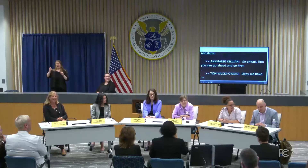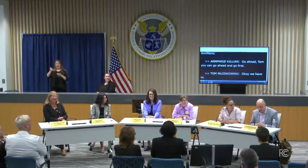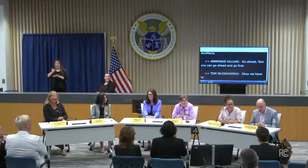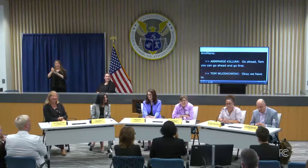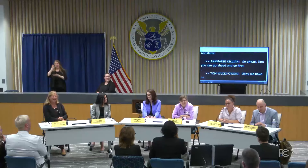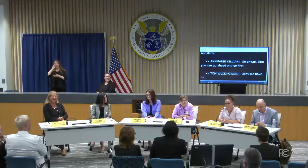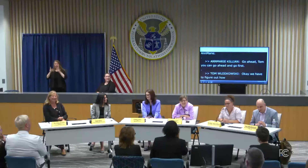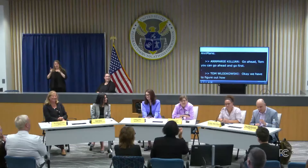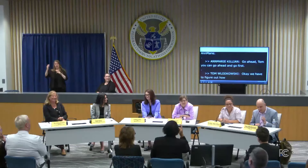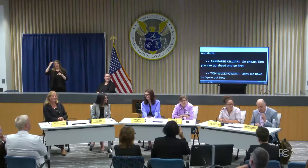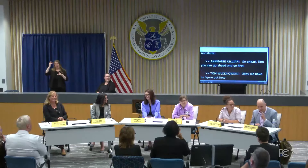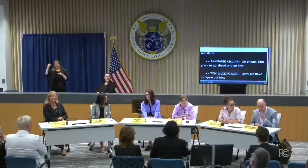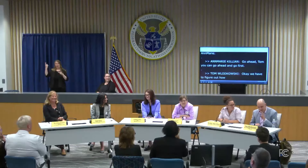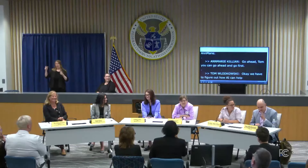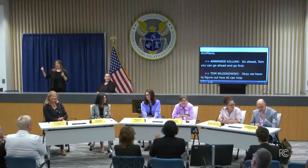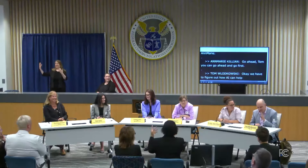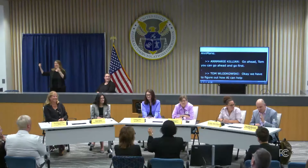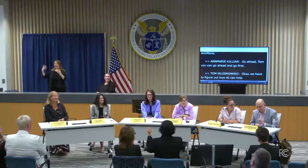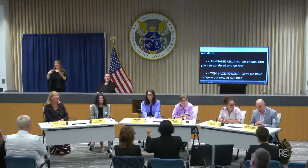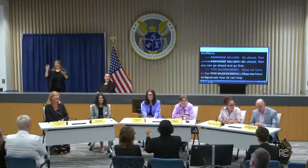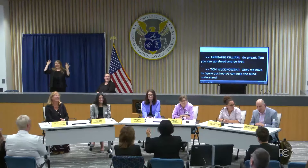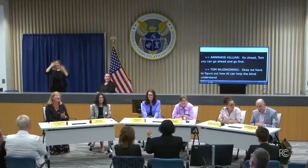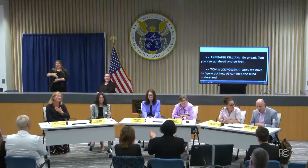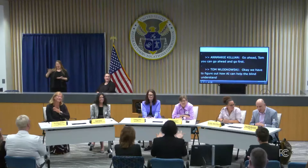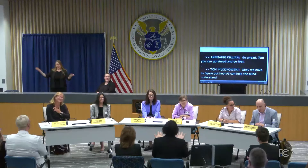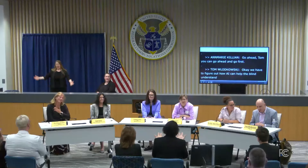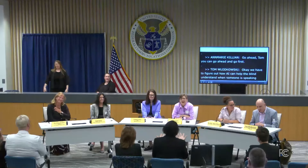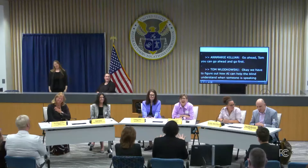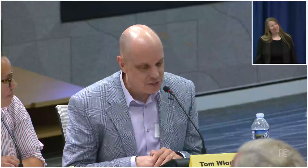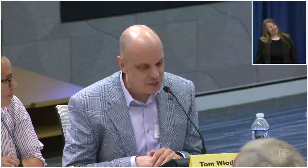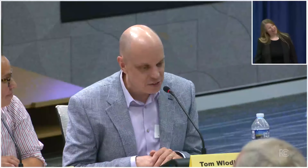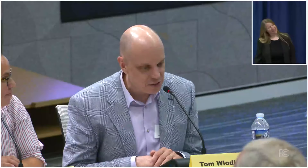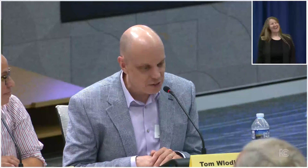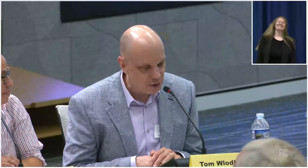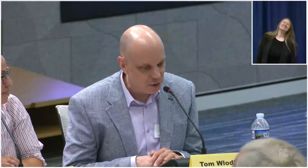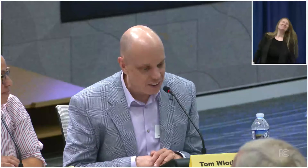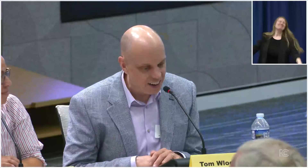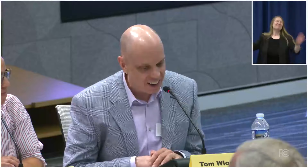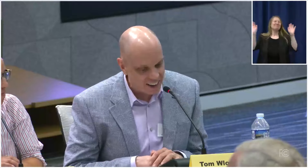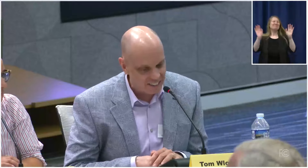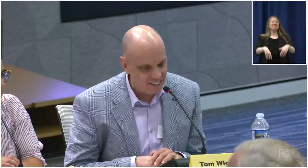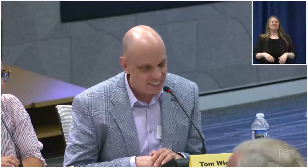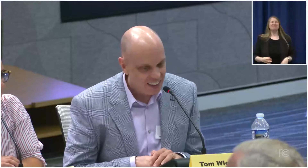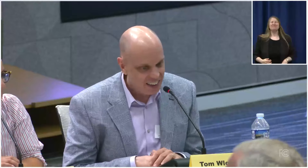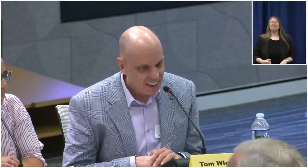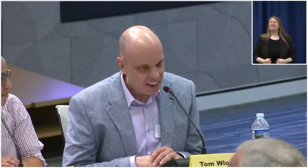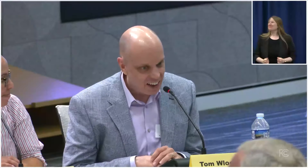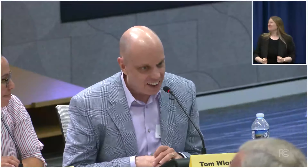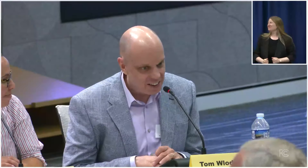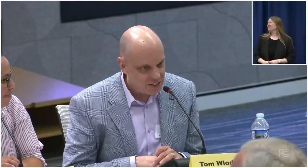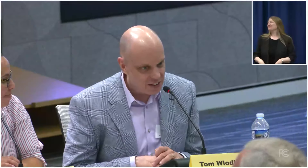GO AHEAD, TOM YOU CAN GO AHEAD AND GO FIRST. OKAY WE HAVE TO FIGURE OUT HOW AI CAN HELP THE BLIND